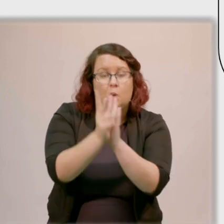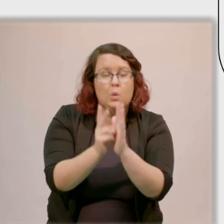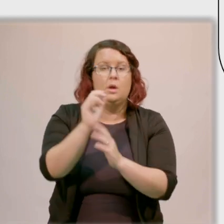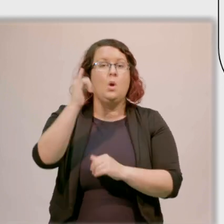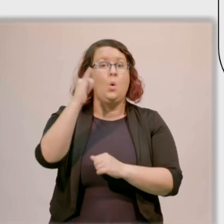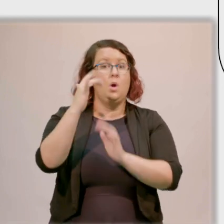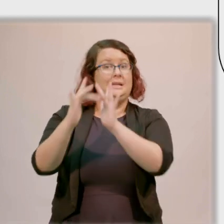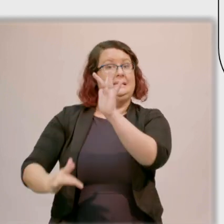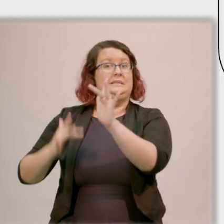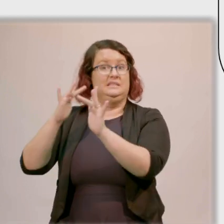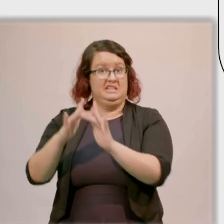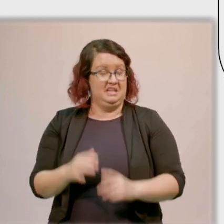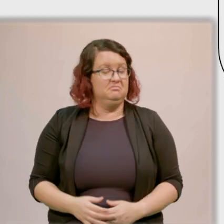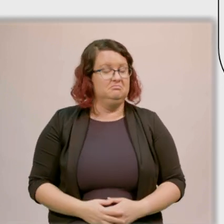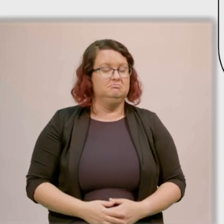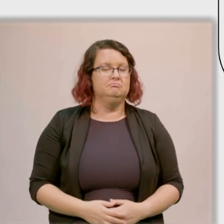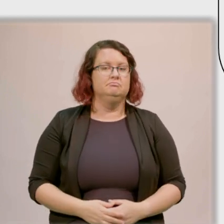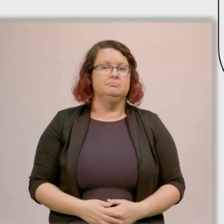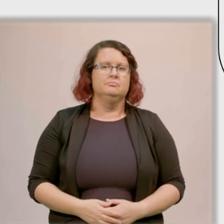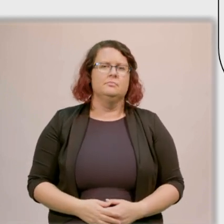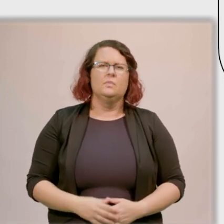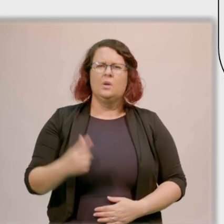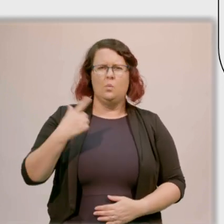The purpose of a news report is to inform readers or listeners